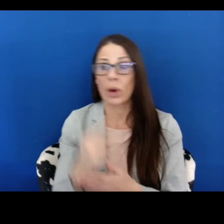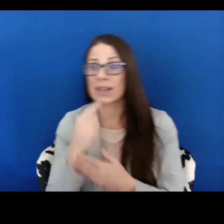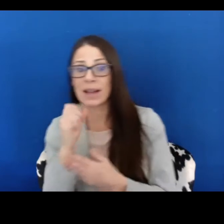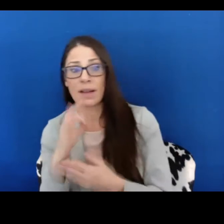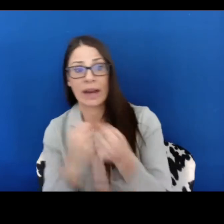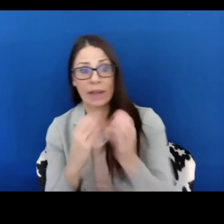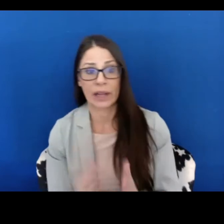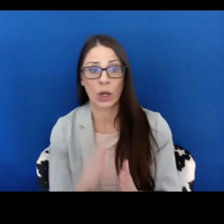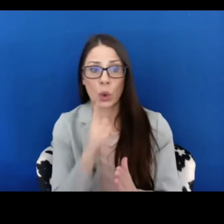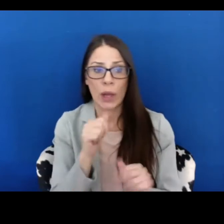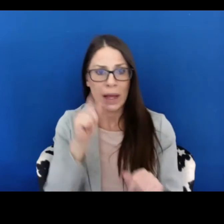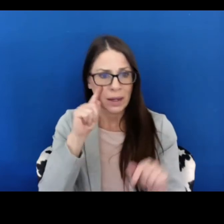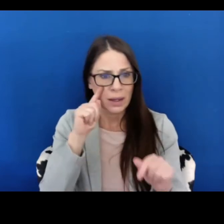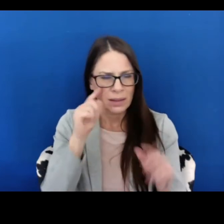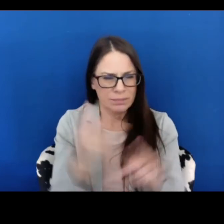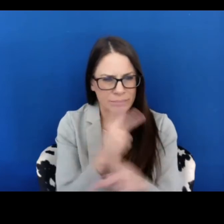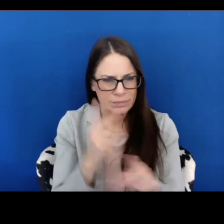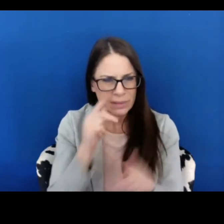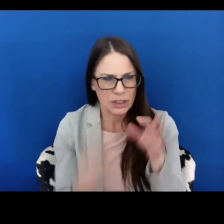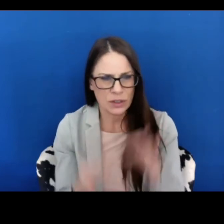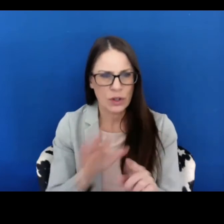own our best interests. 15:20:15 I know I had to miss the second panel,